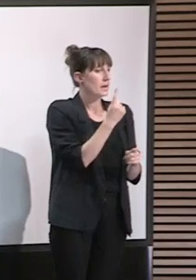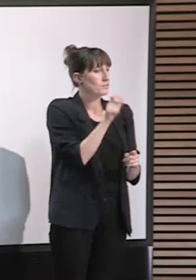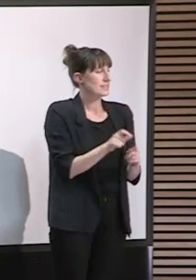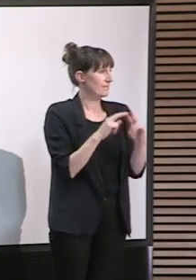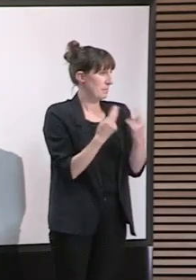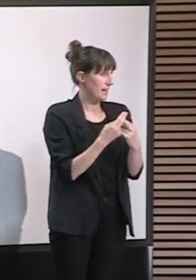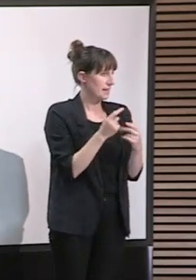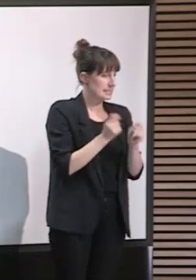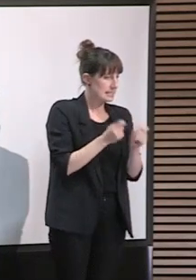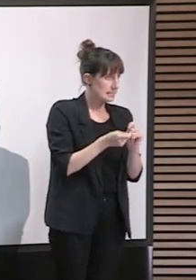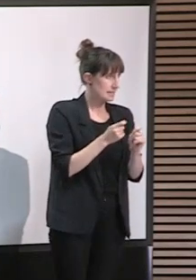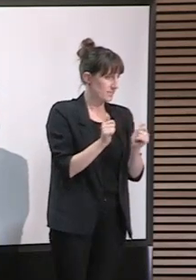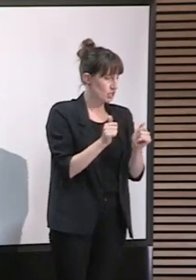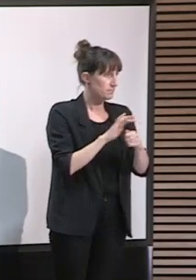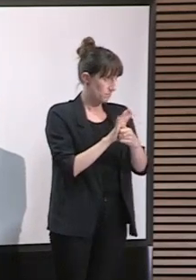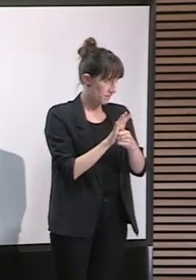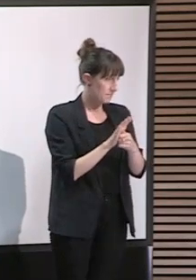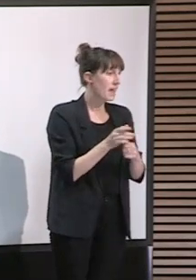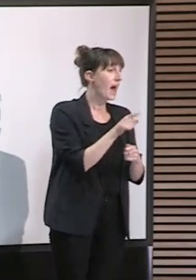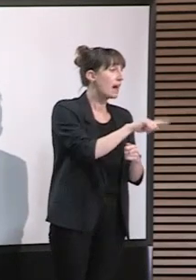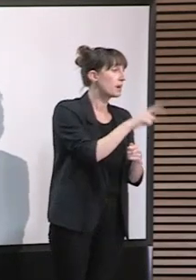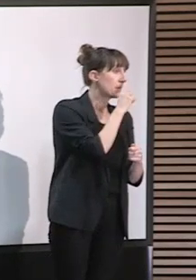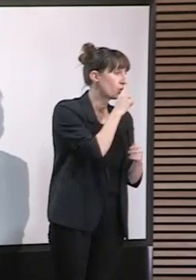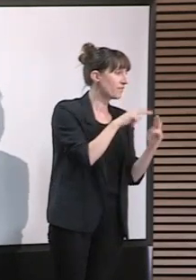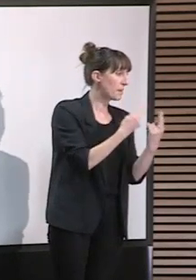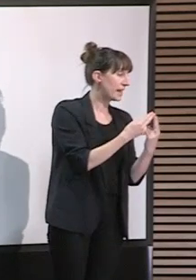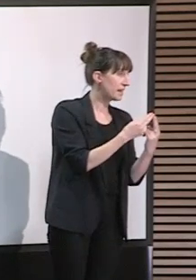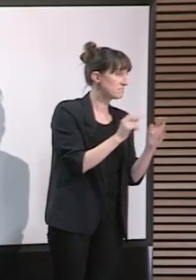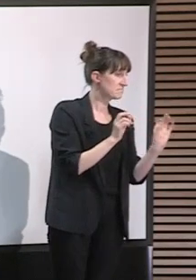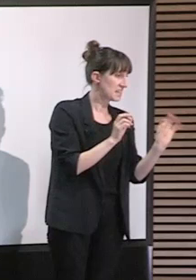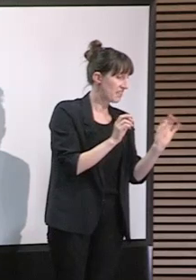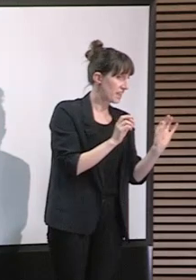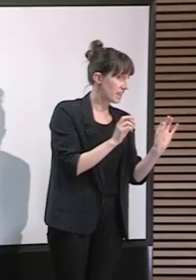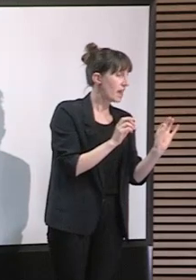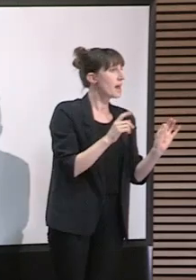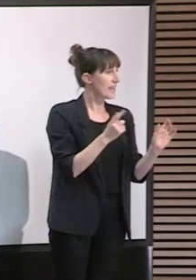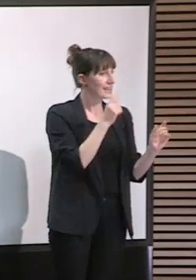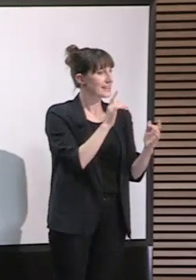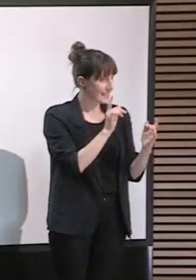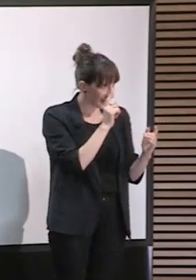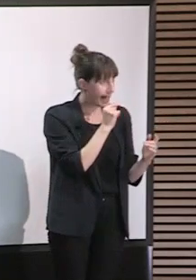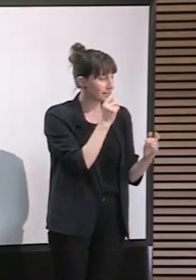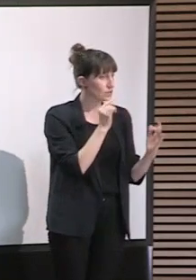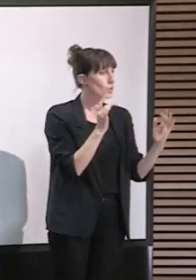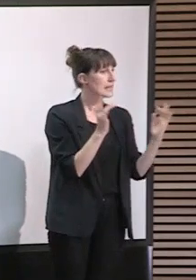positive but other members don't, there are very good arrangements in place to allow